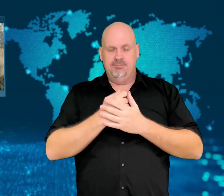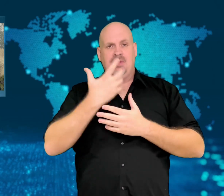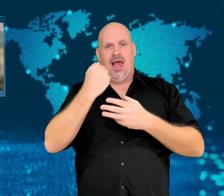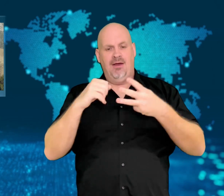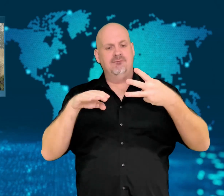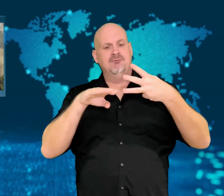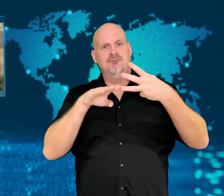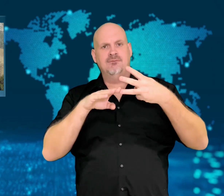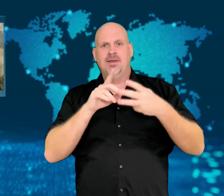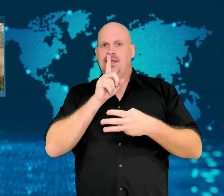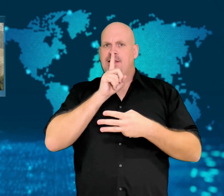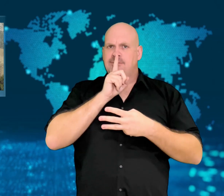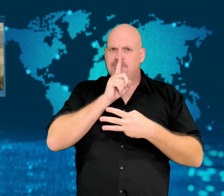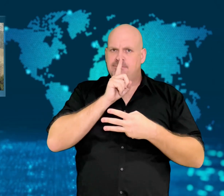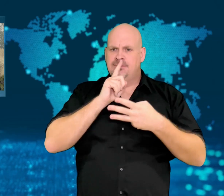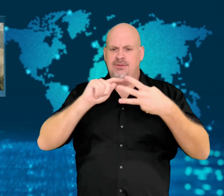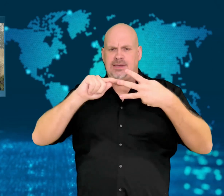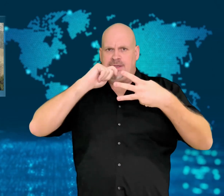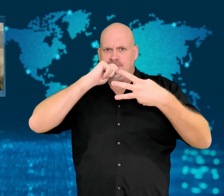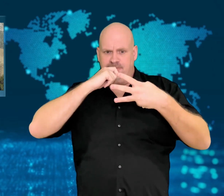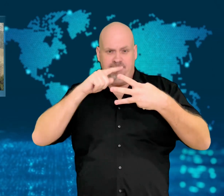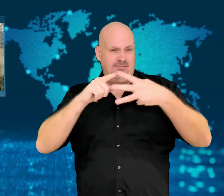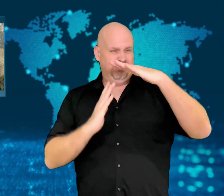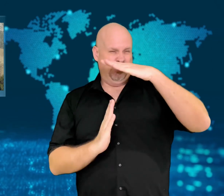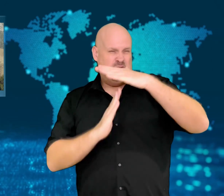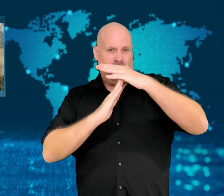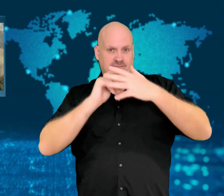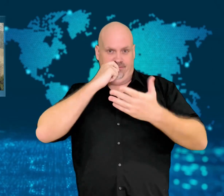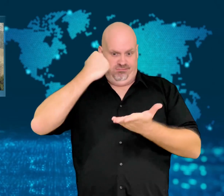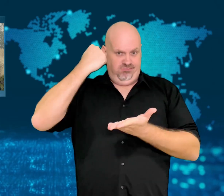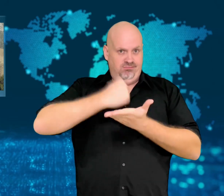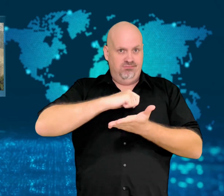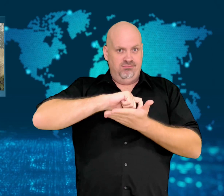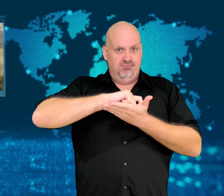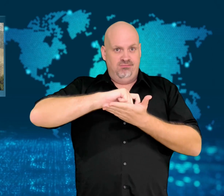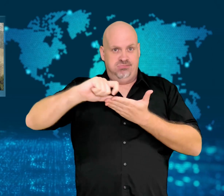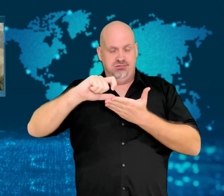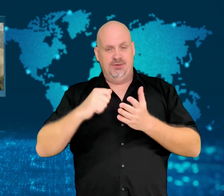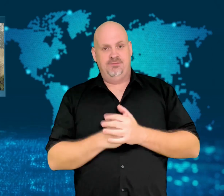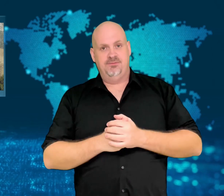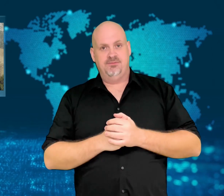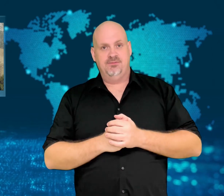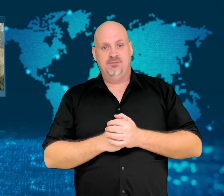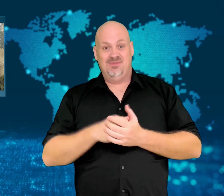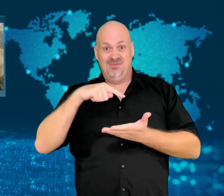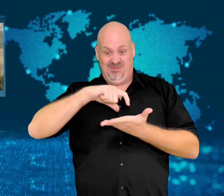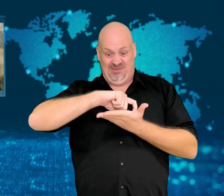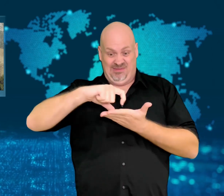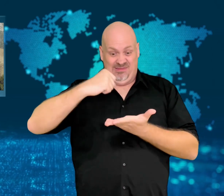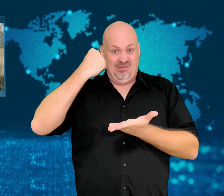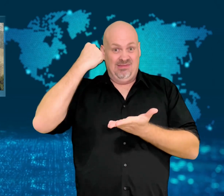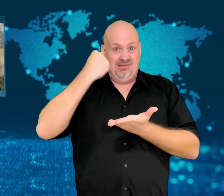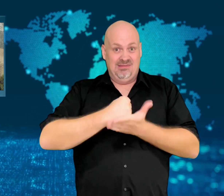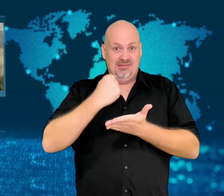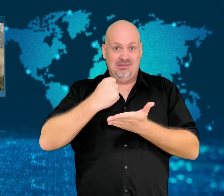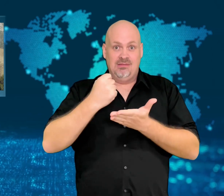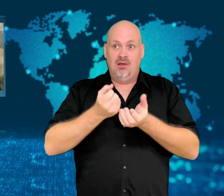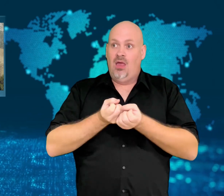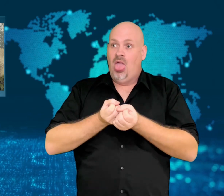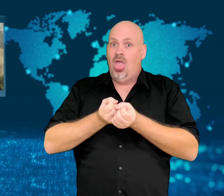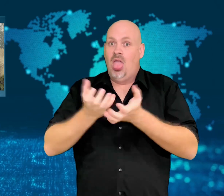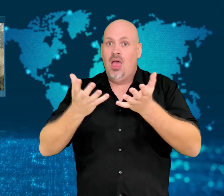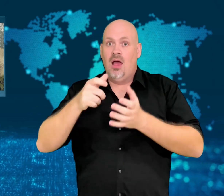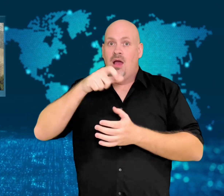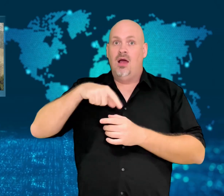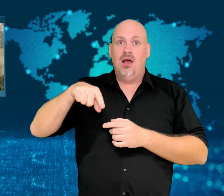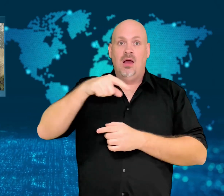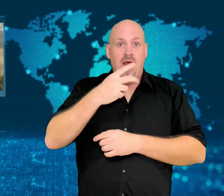A leak of "top secret" files could be exceptionally damaging to the country.